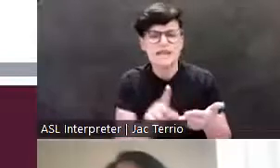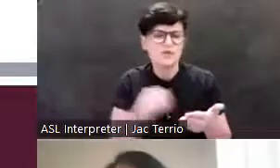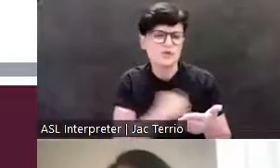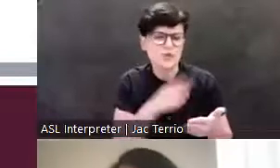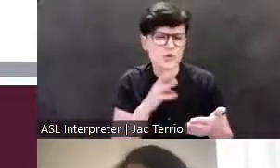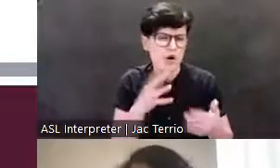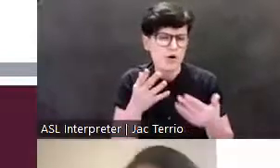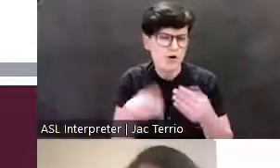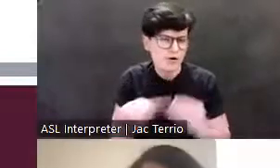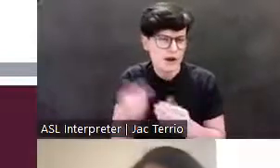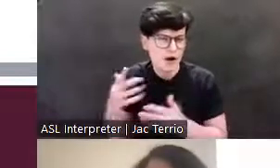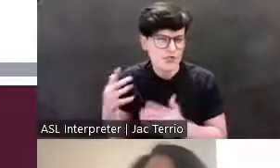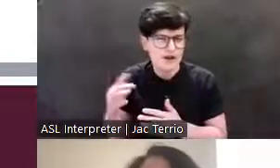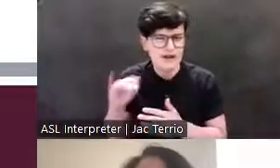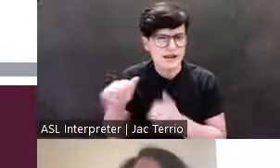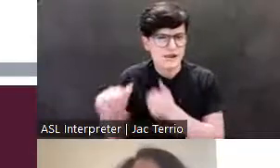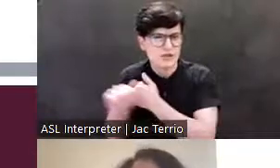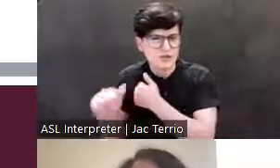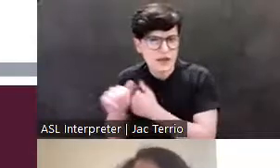and what we would call intentional discrimination.